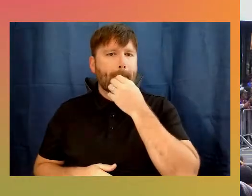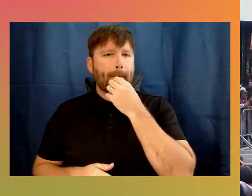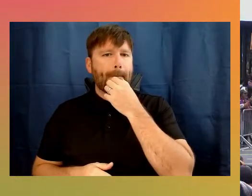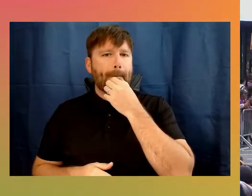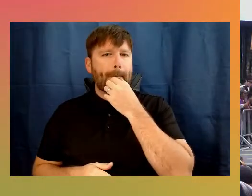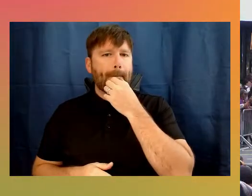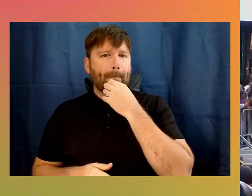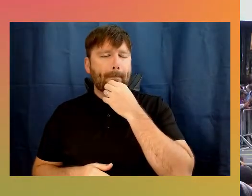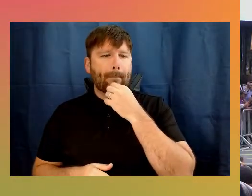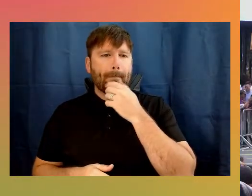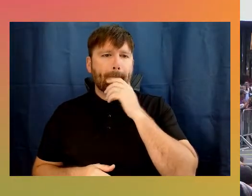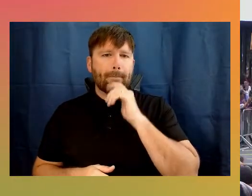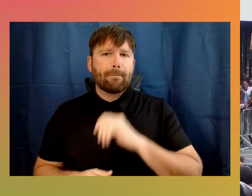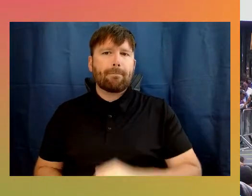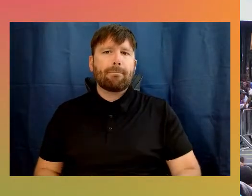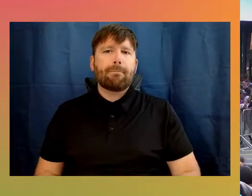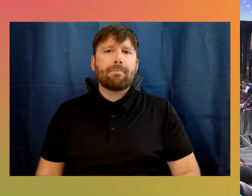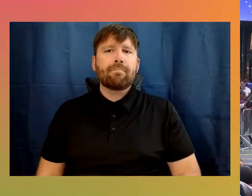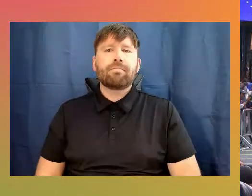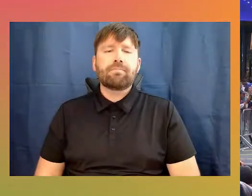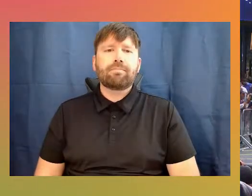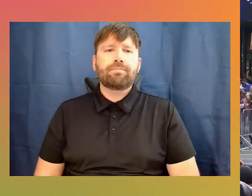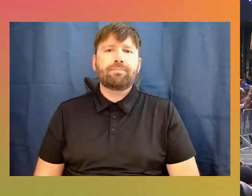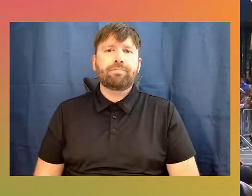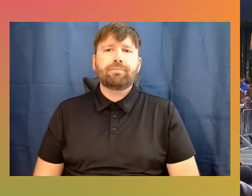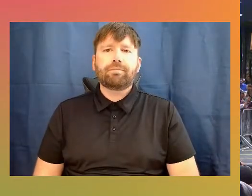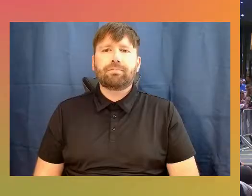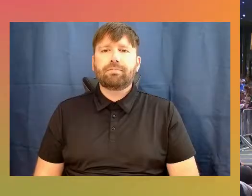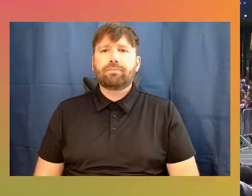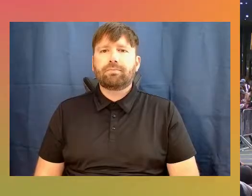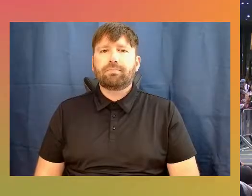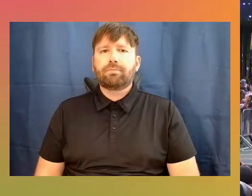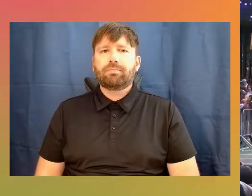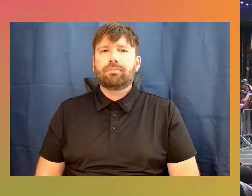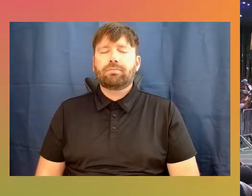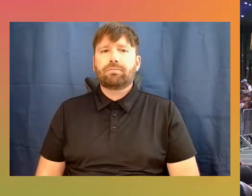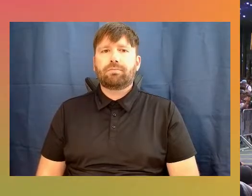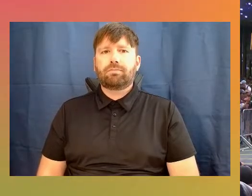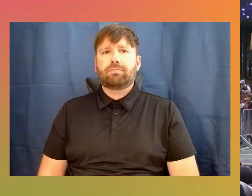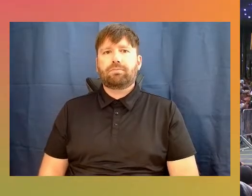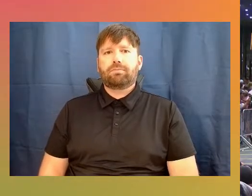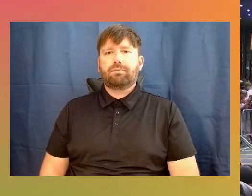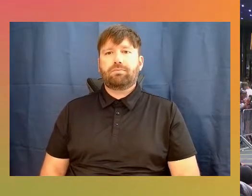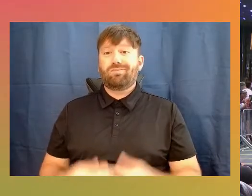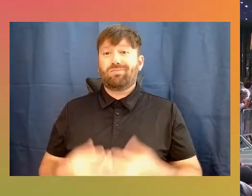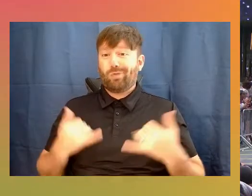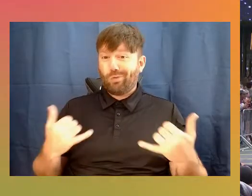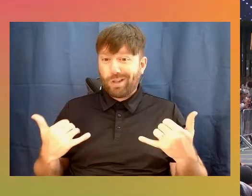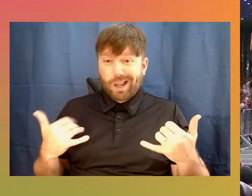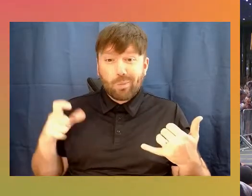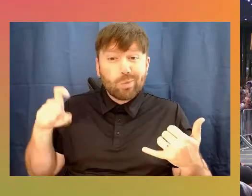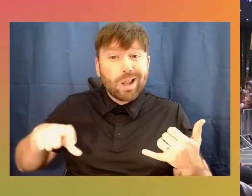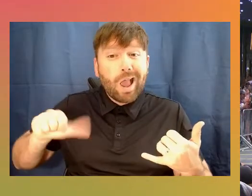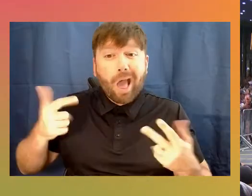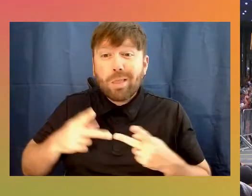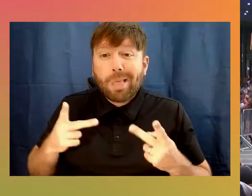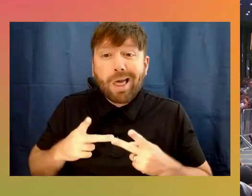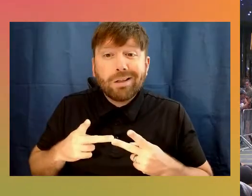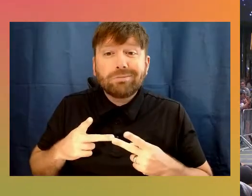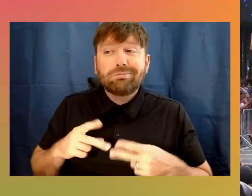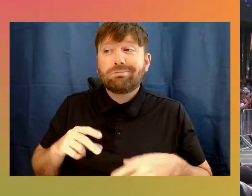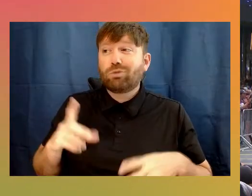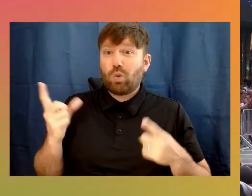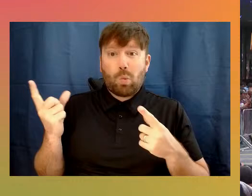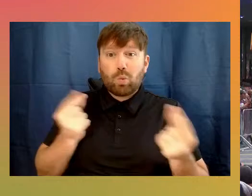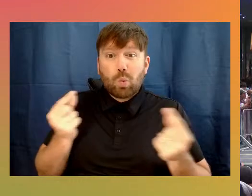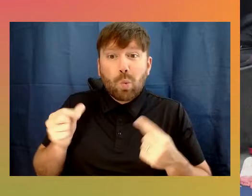YOUR PRACTICE.